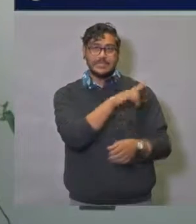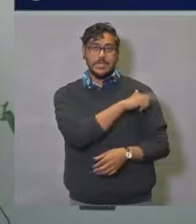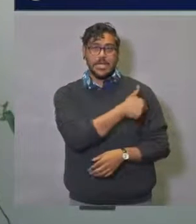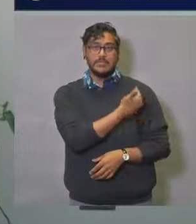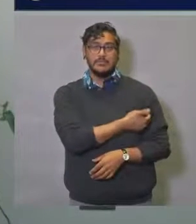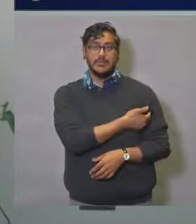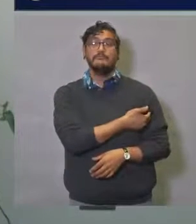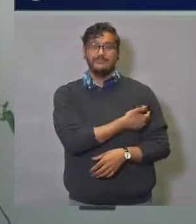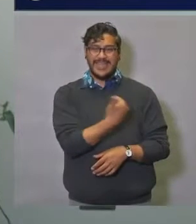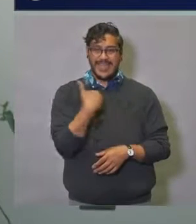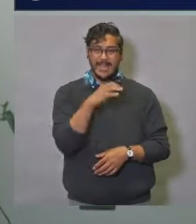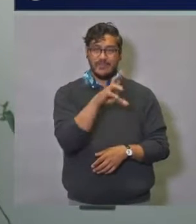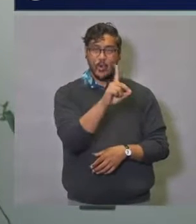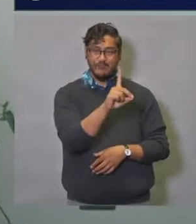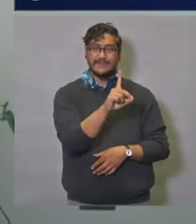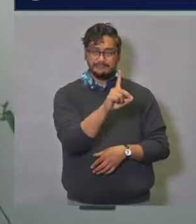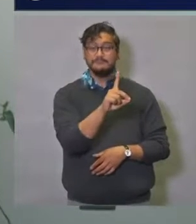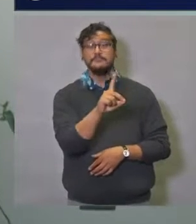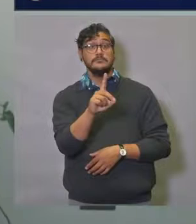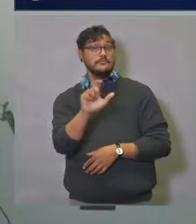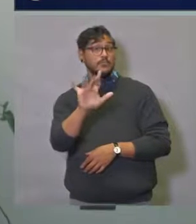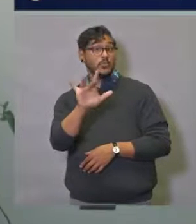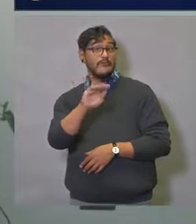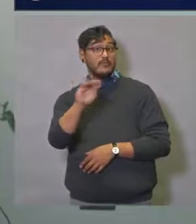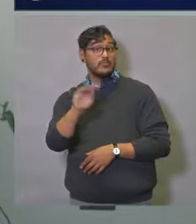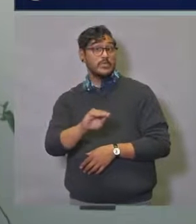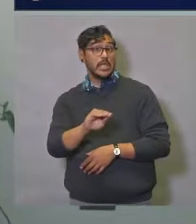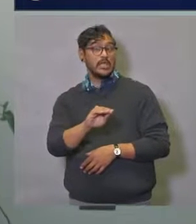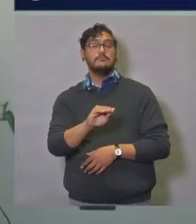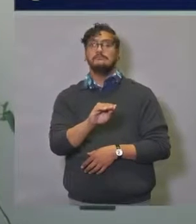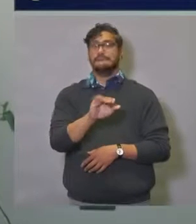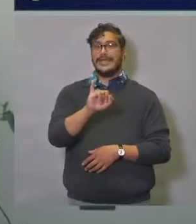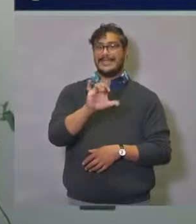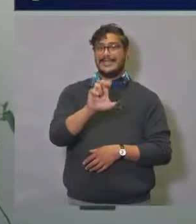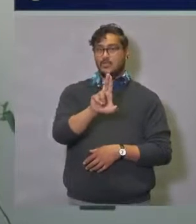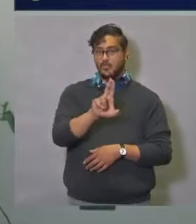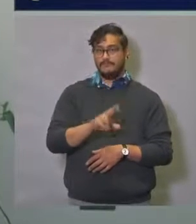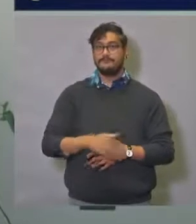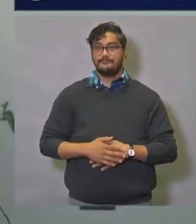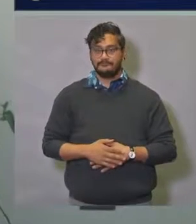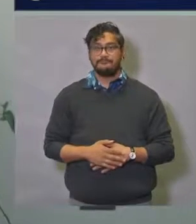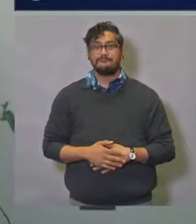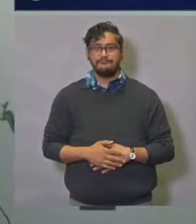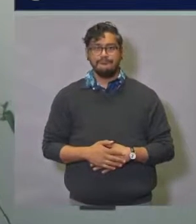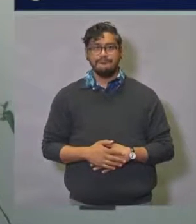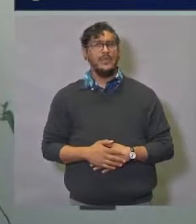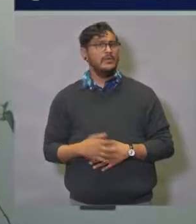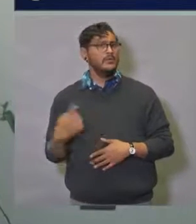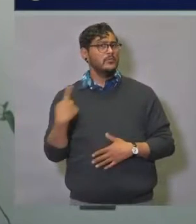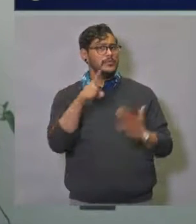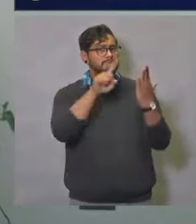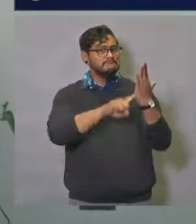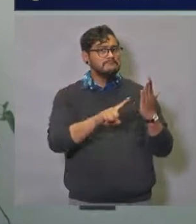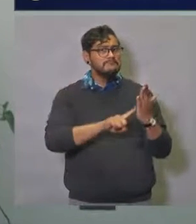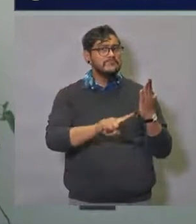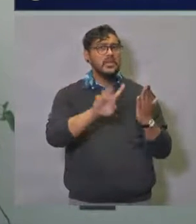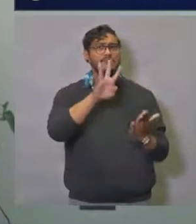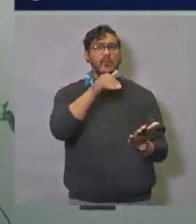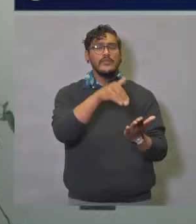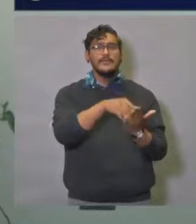HOSPITALIZED WITH COVID-19. 25% OF THE PEOPLE HOSPITALIZED